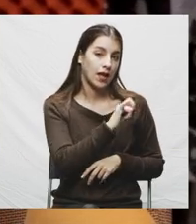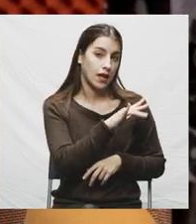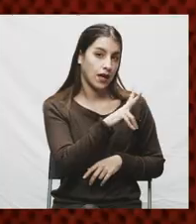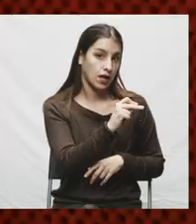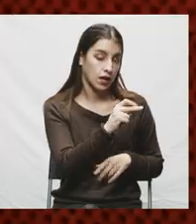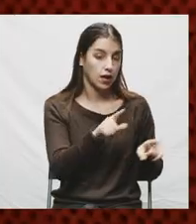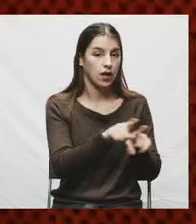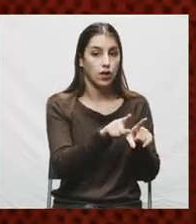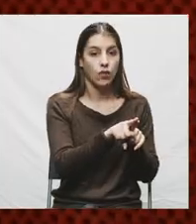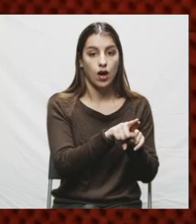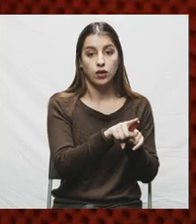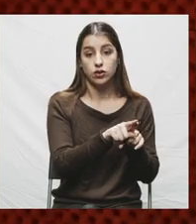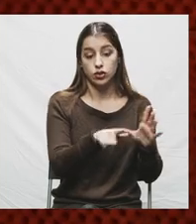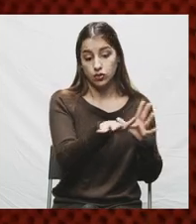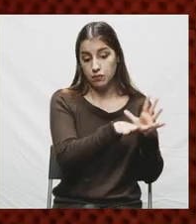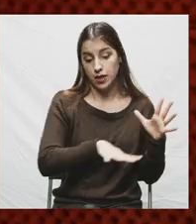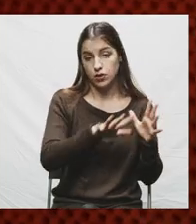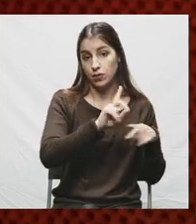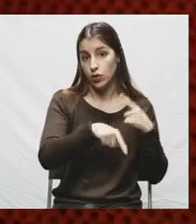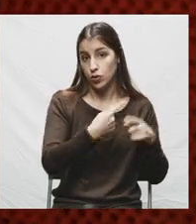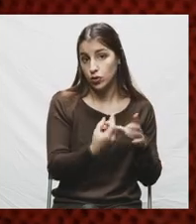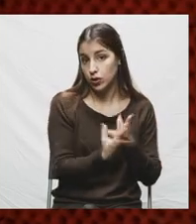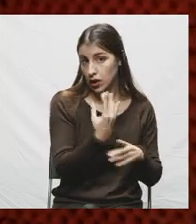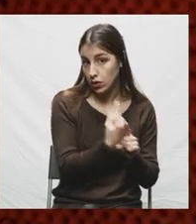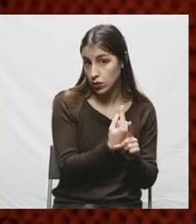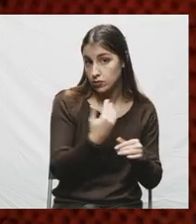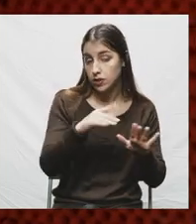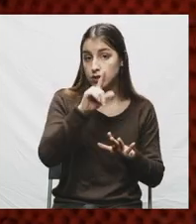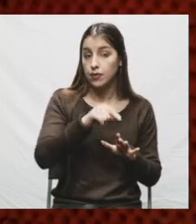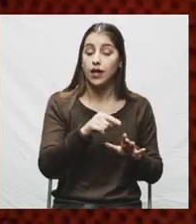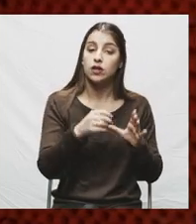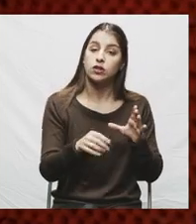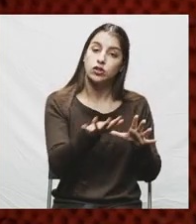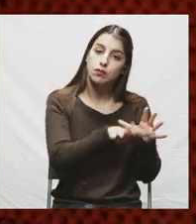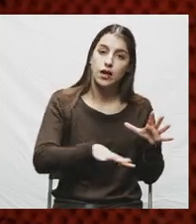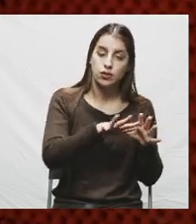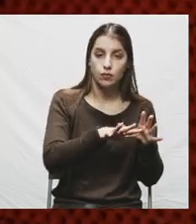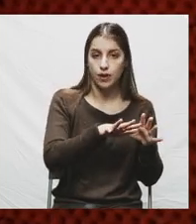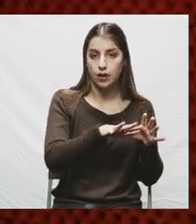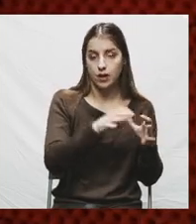EIRA, beyond being a space for other creators, it has also been a presentation space, right?